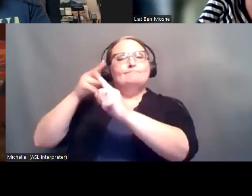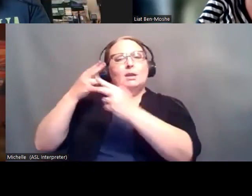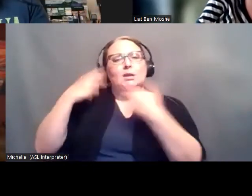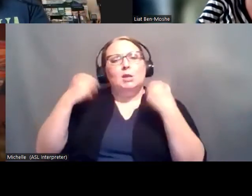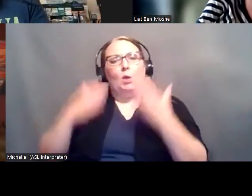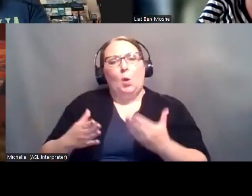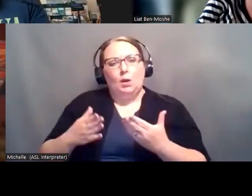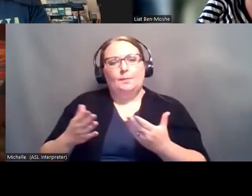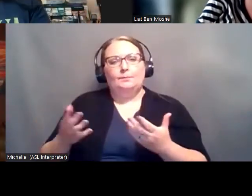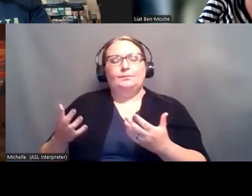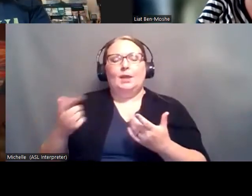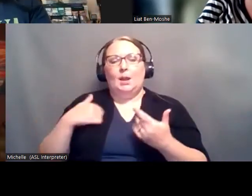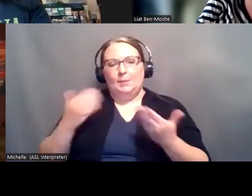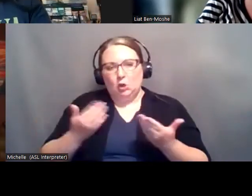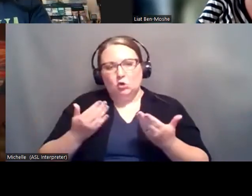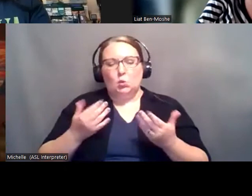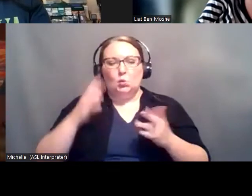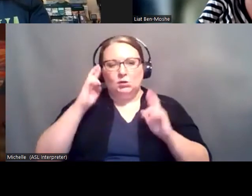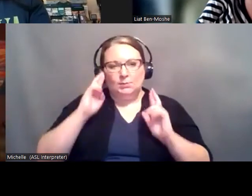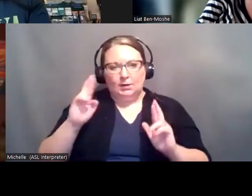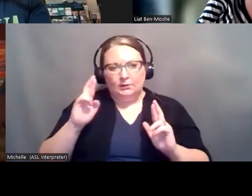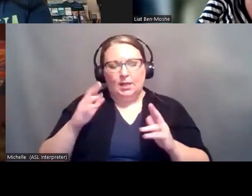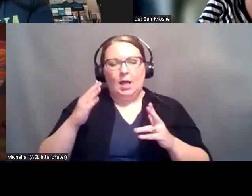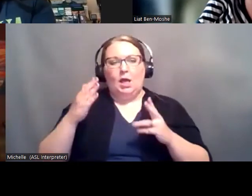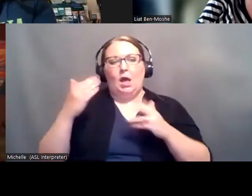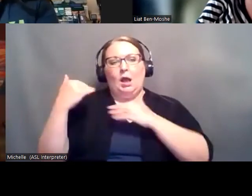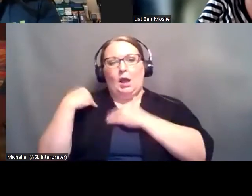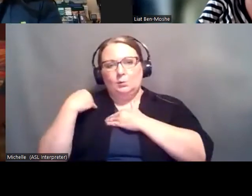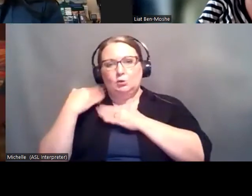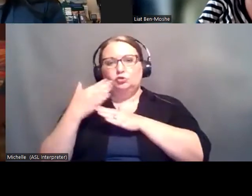accountable, and shared stewardship.